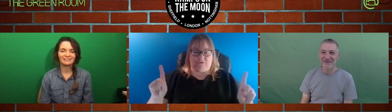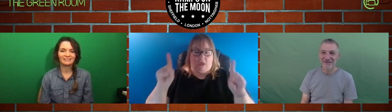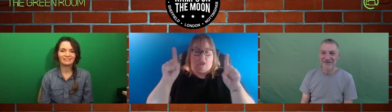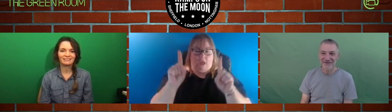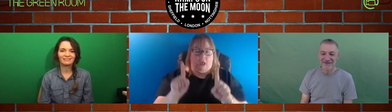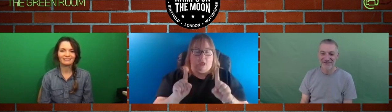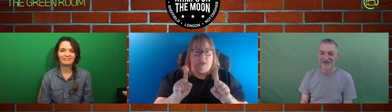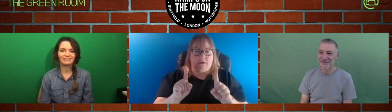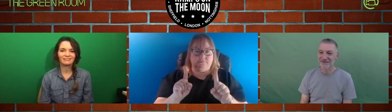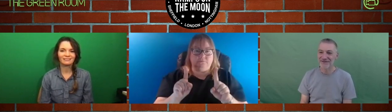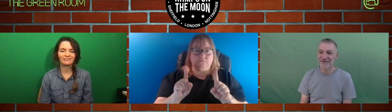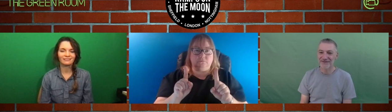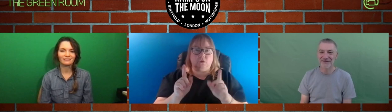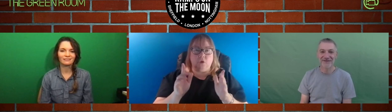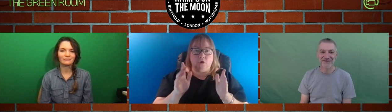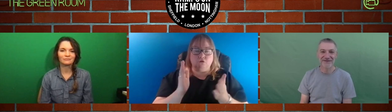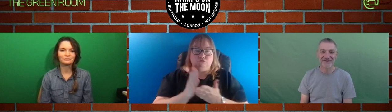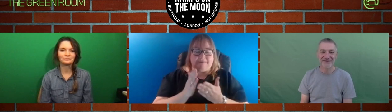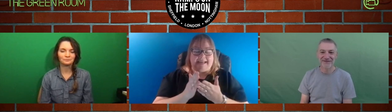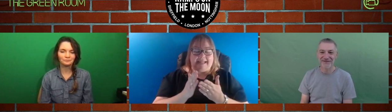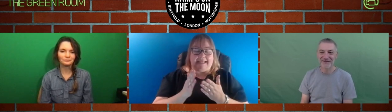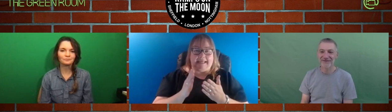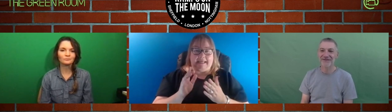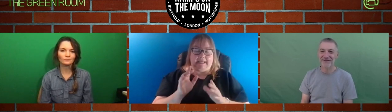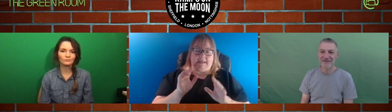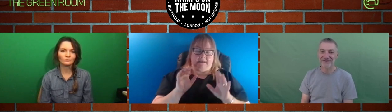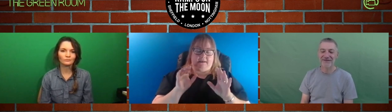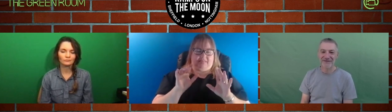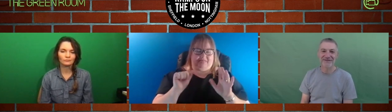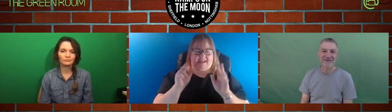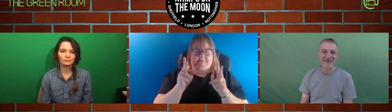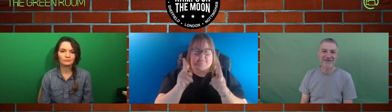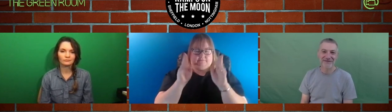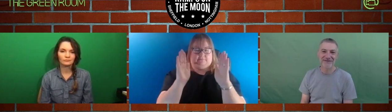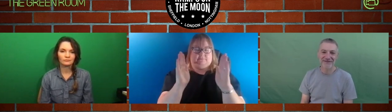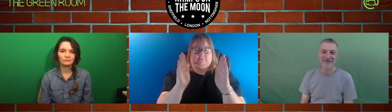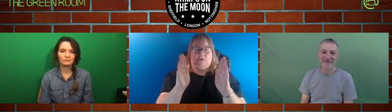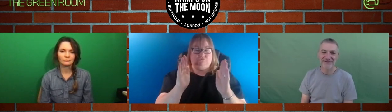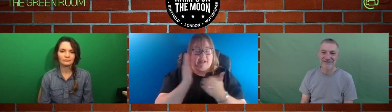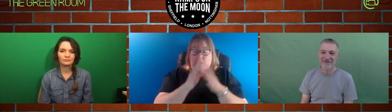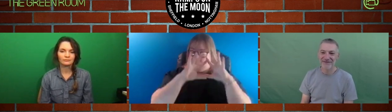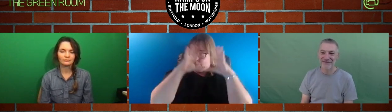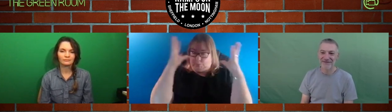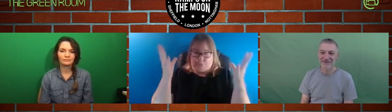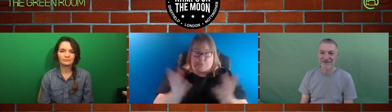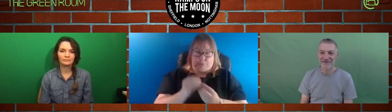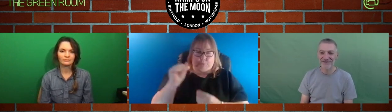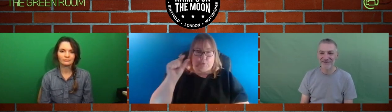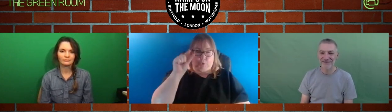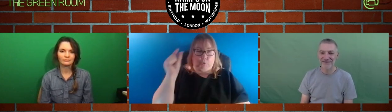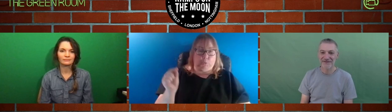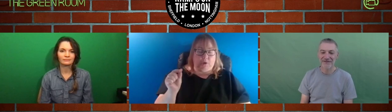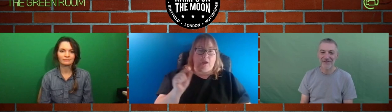moment that kind of summed up the whole of Luna's character and the whole of her experience right. So she's being manipulated by this